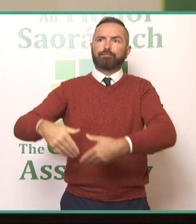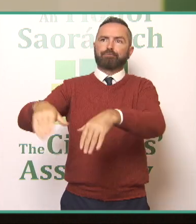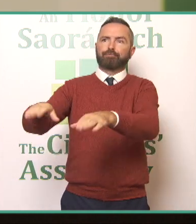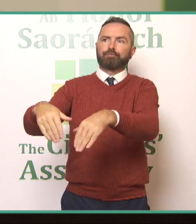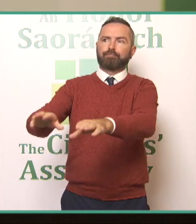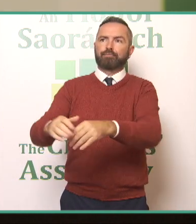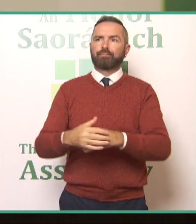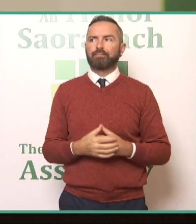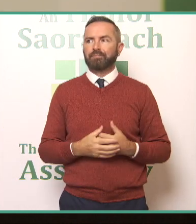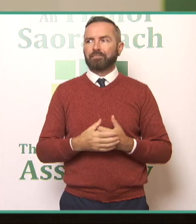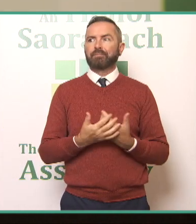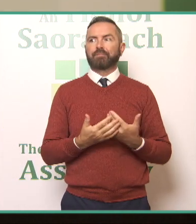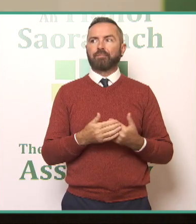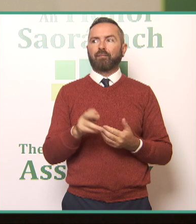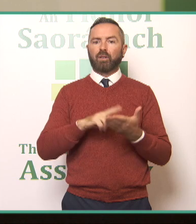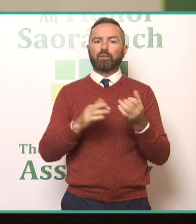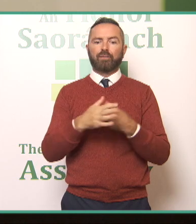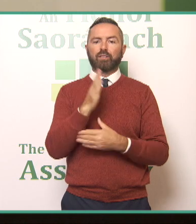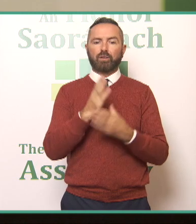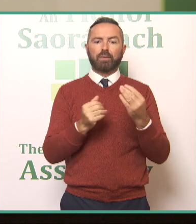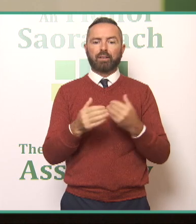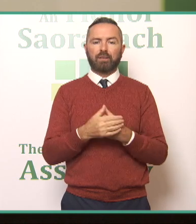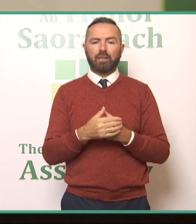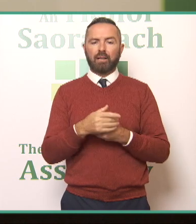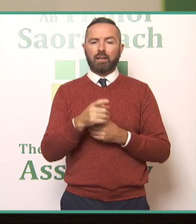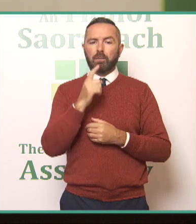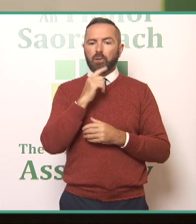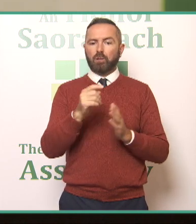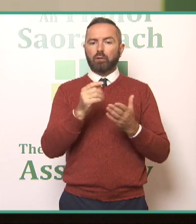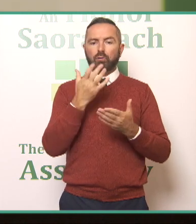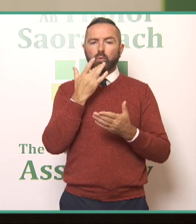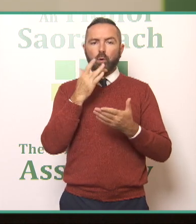um you know something that's perceived as a Green Solution but draining peatlands